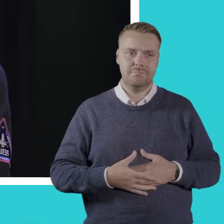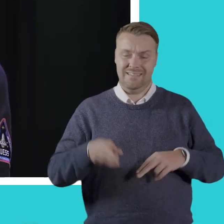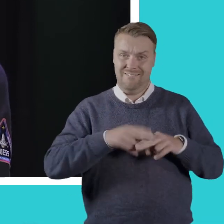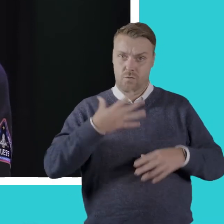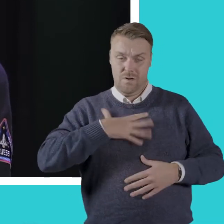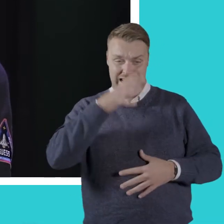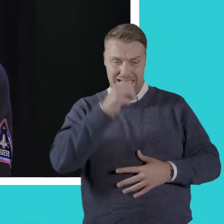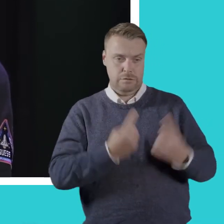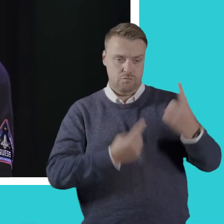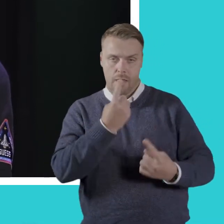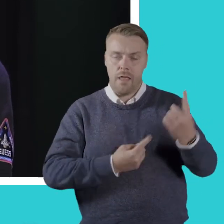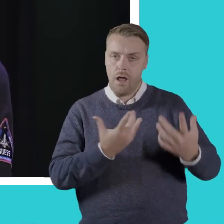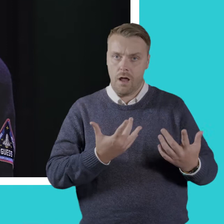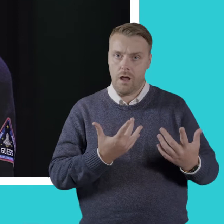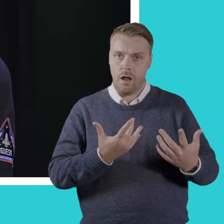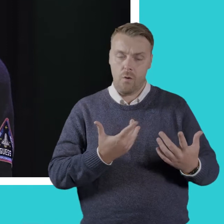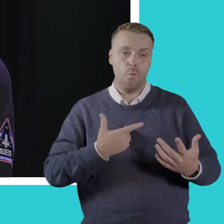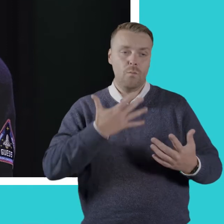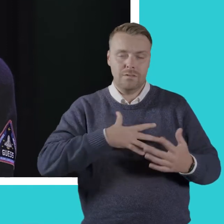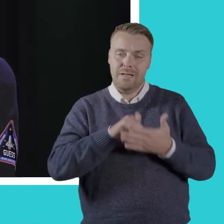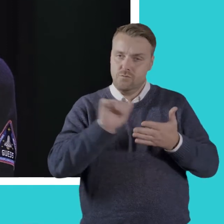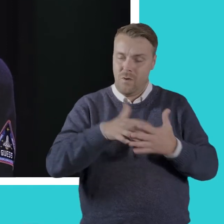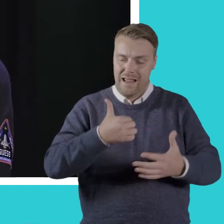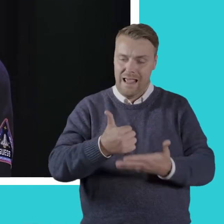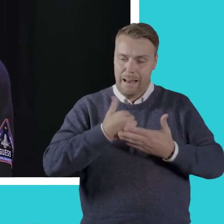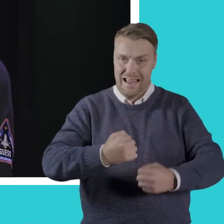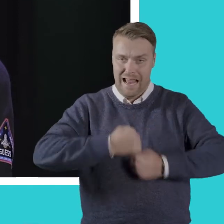to ensure that not we're not just helping our community but we're helping everybody in general.